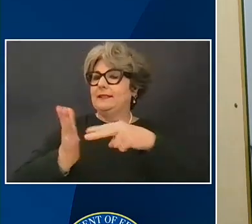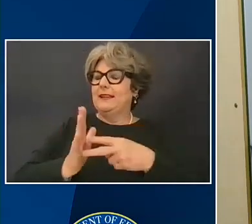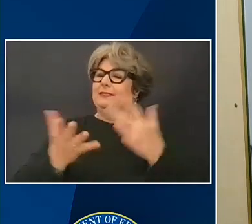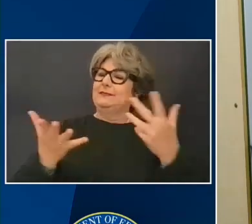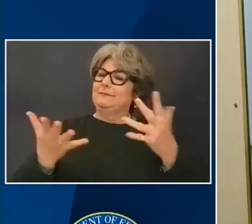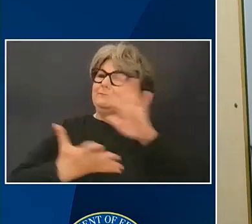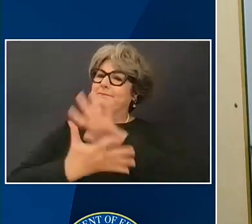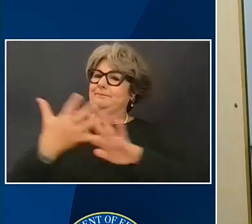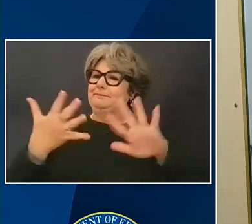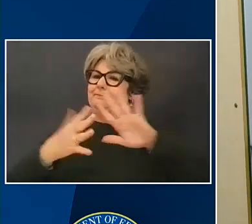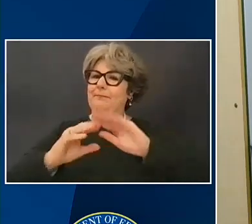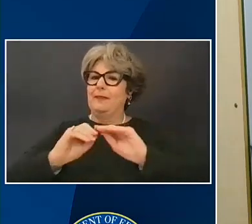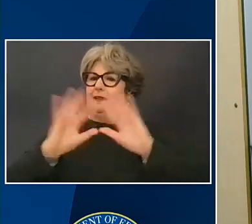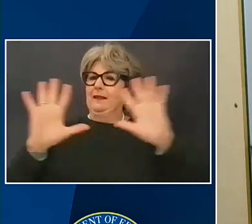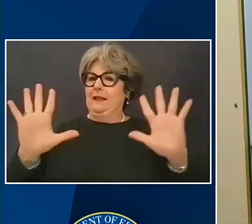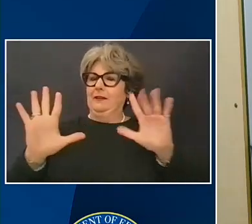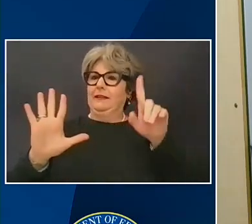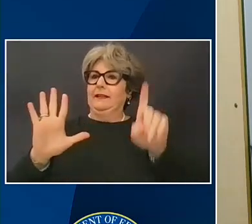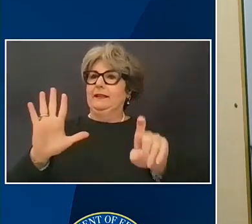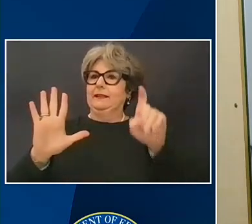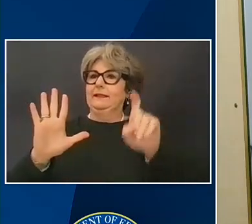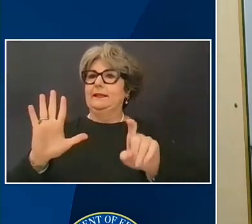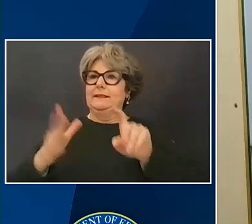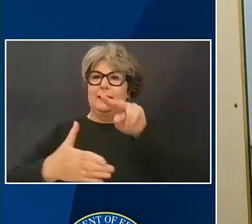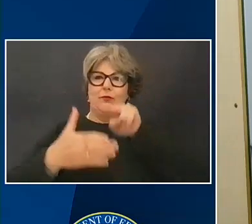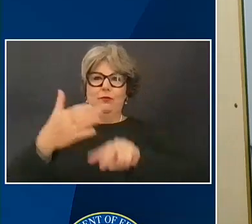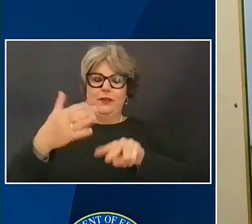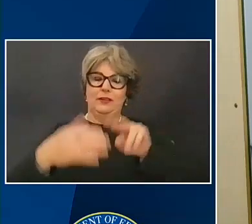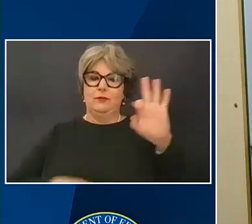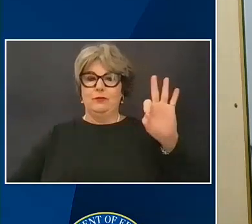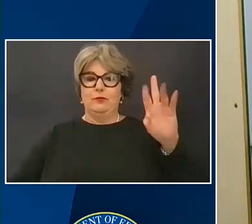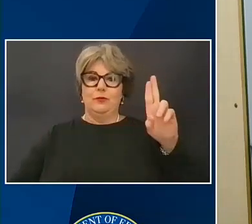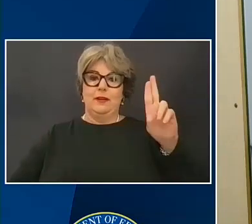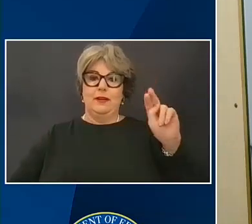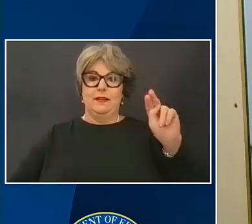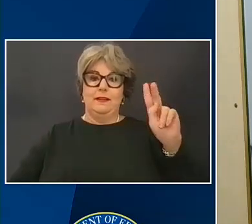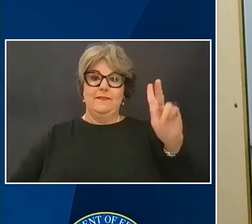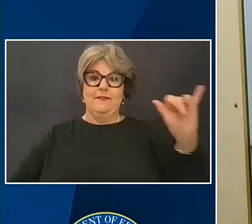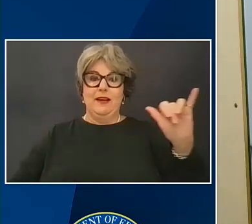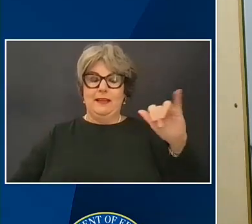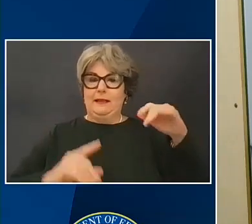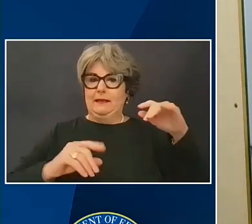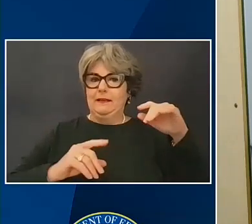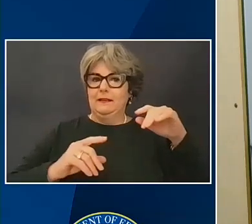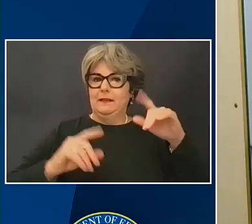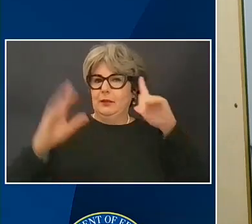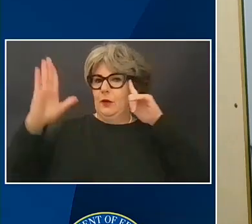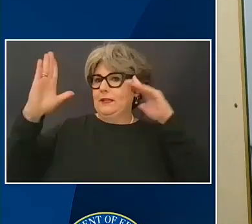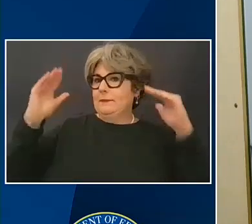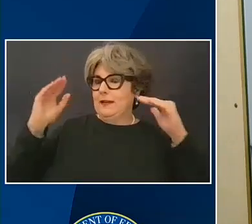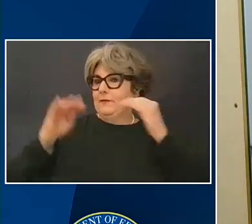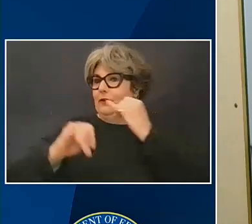because I think it reads really clunky. And, Dave, I trust you and you're sitting here and telling us your expectation for institutions, but I don't know that the